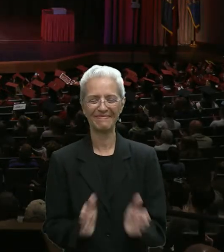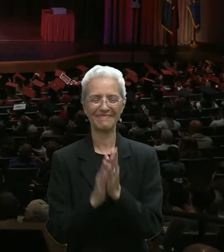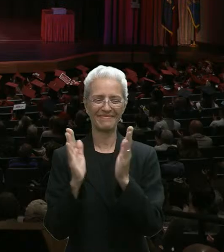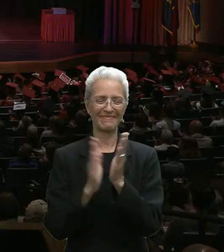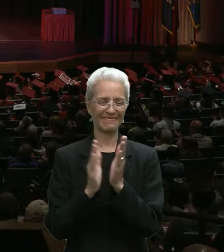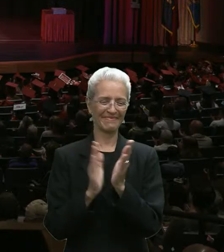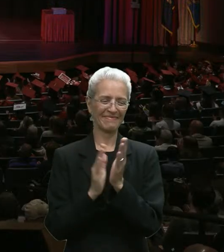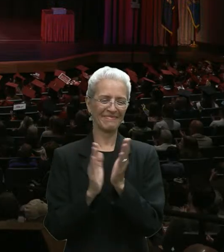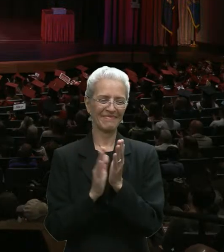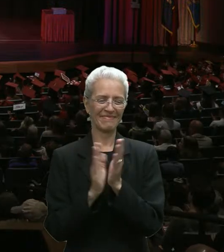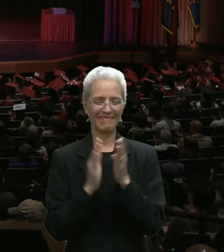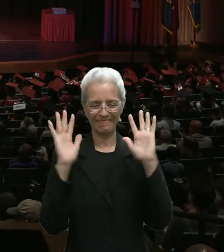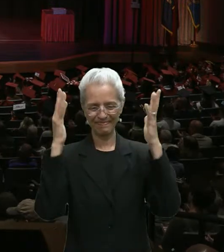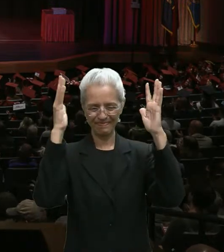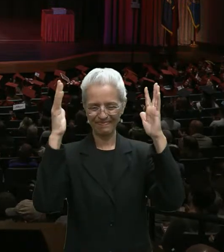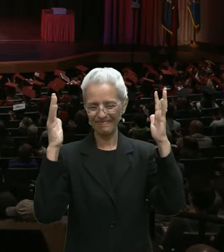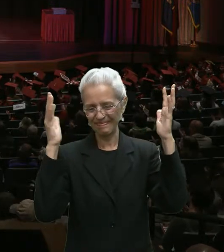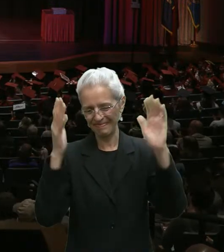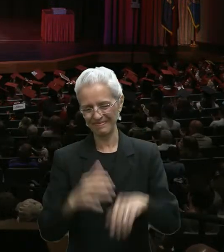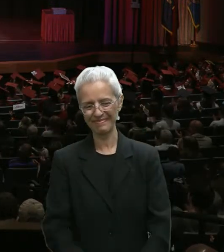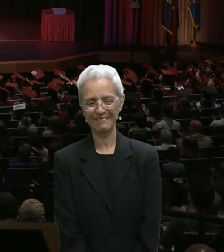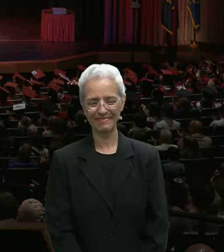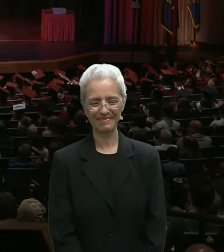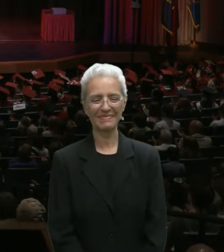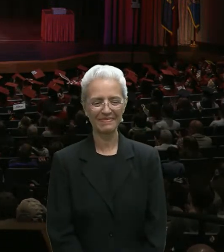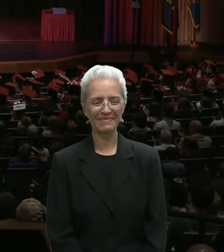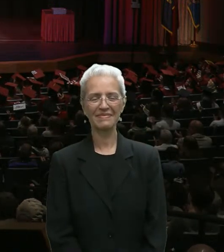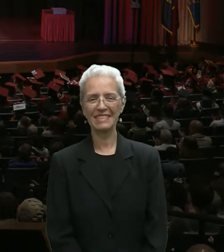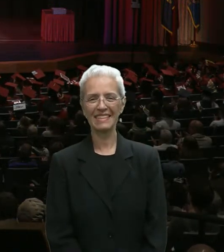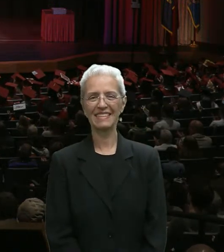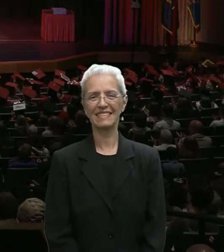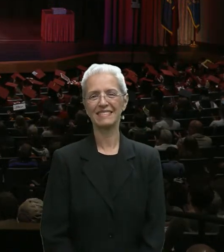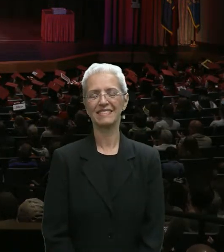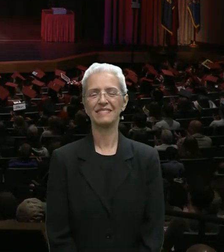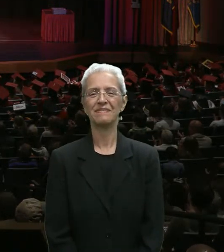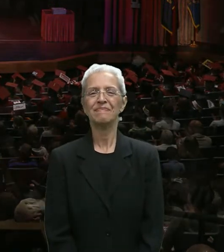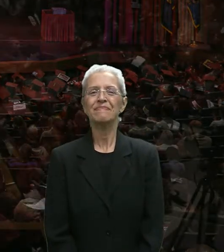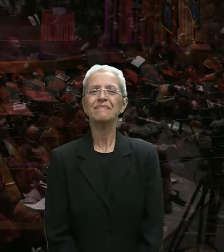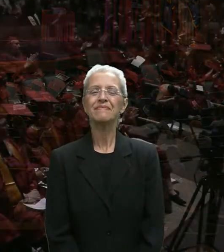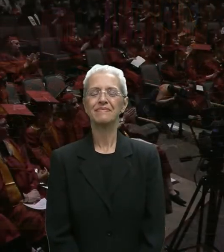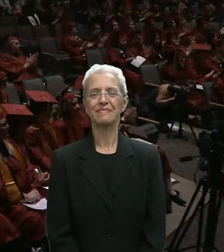I especially want to remember my ancestors this teacher wants